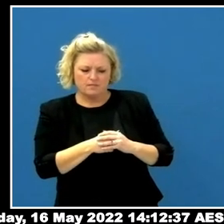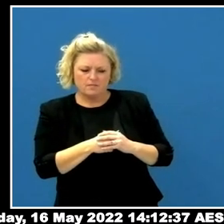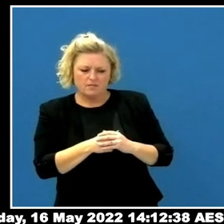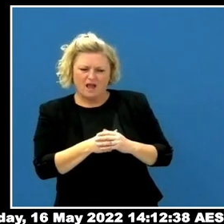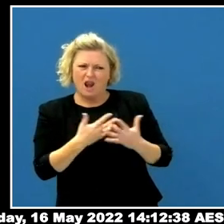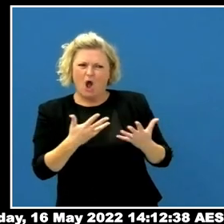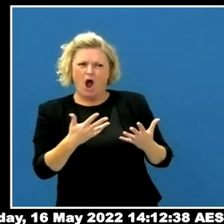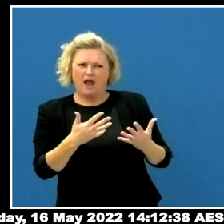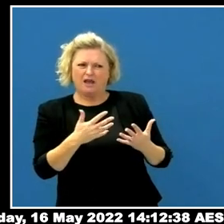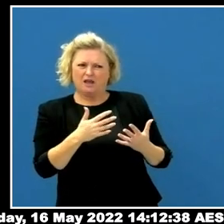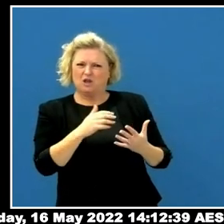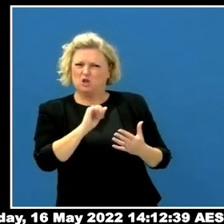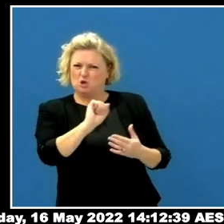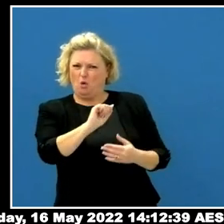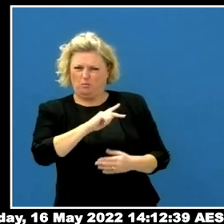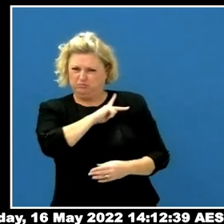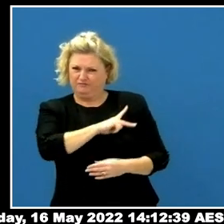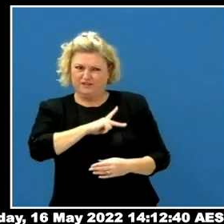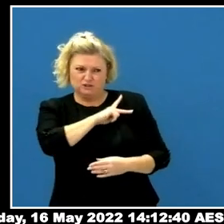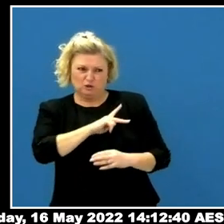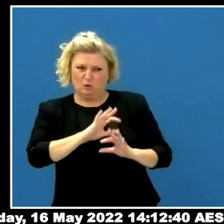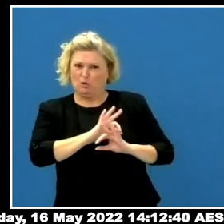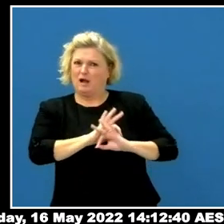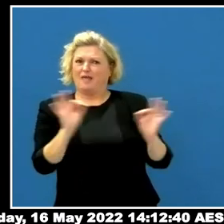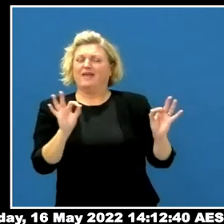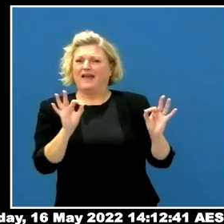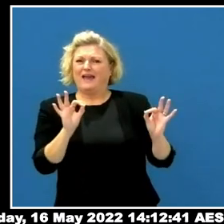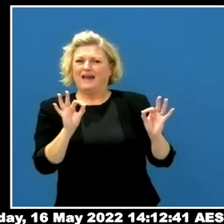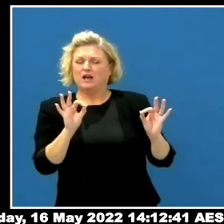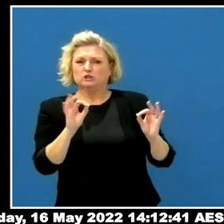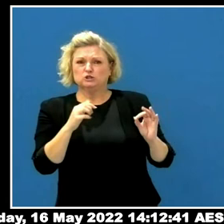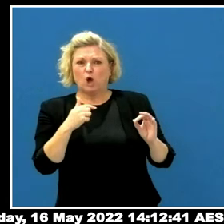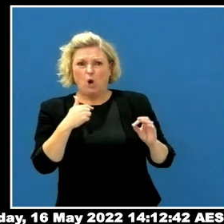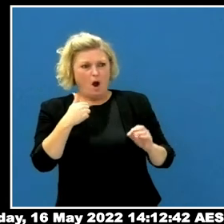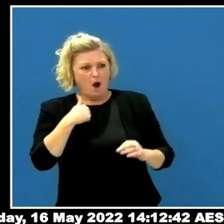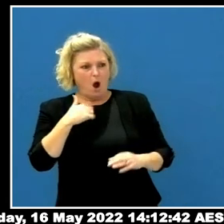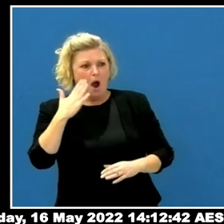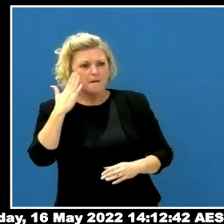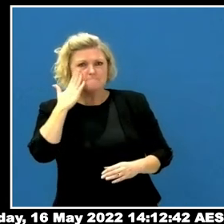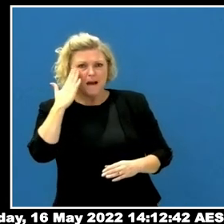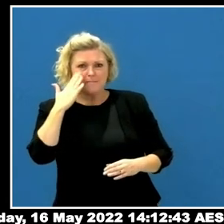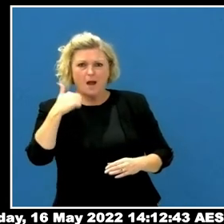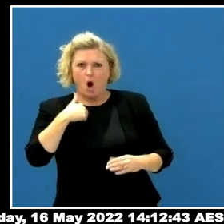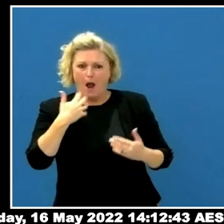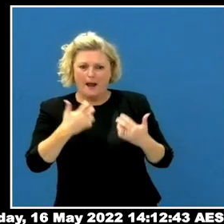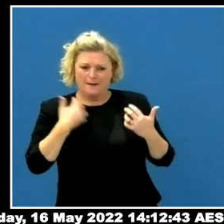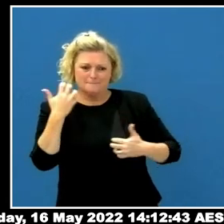centre? I have been told that you're nowhere near my child, and that you have nothing to